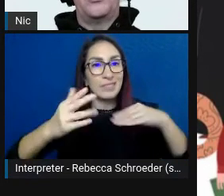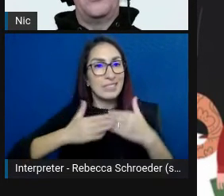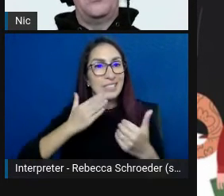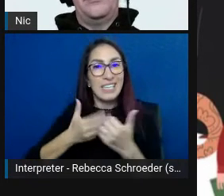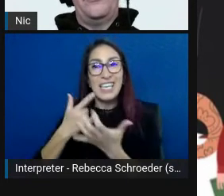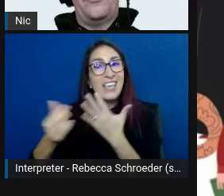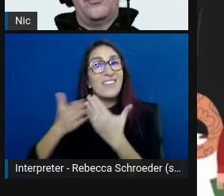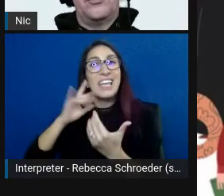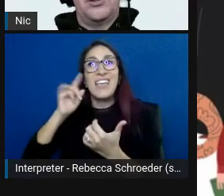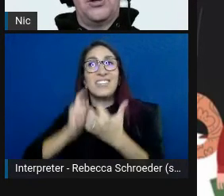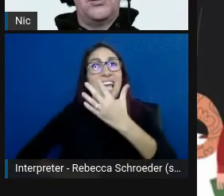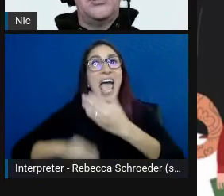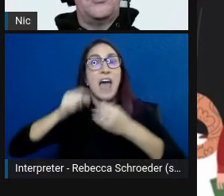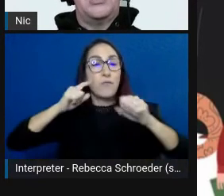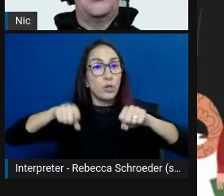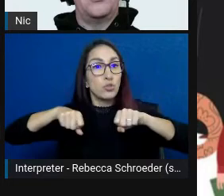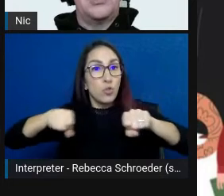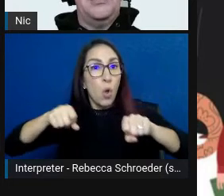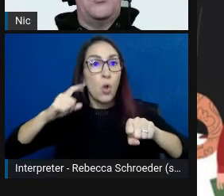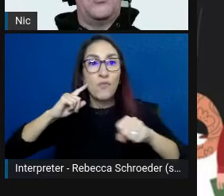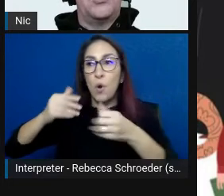or definitely folks with dollies or kids on skateboards.